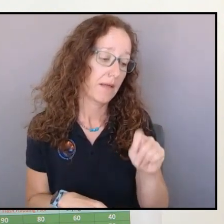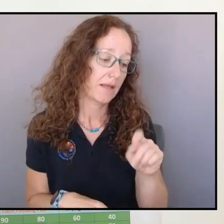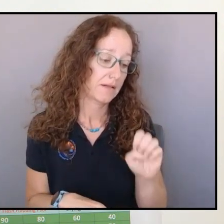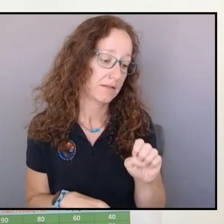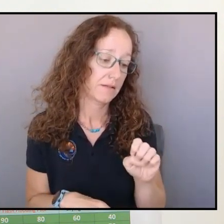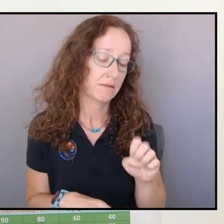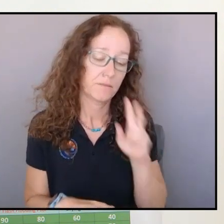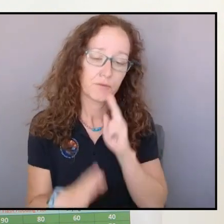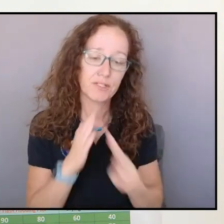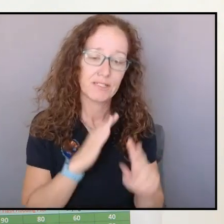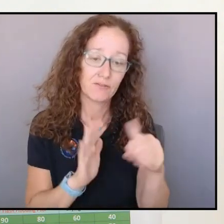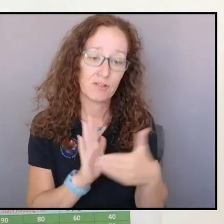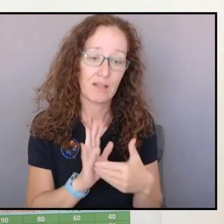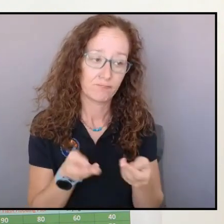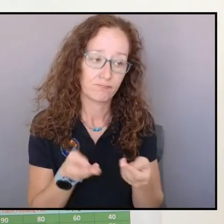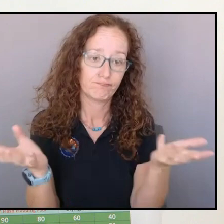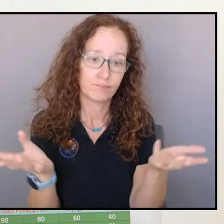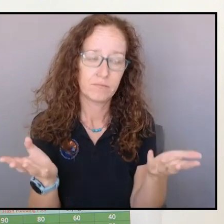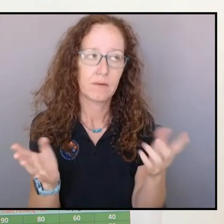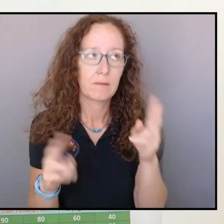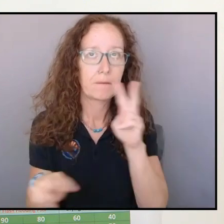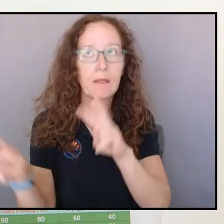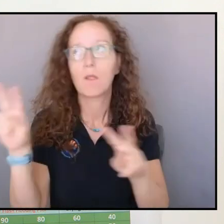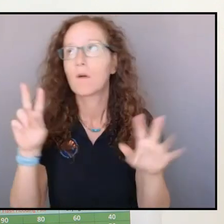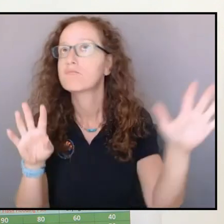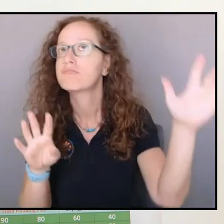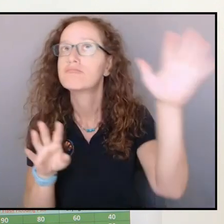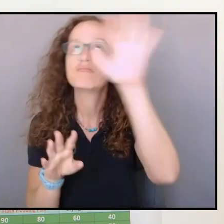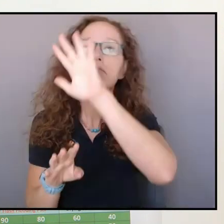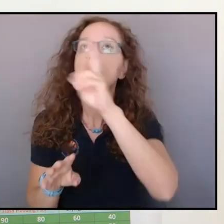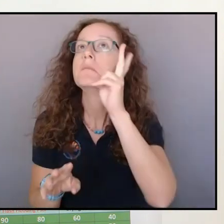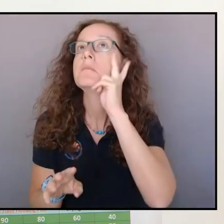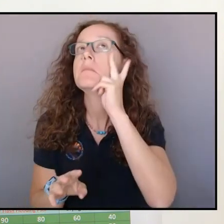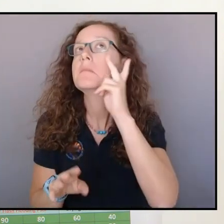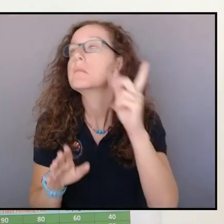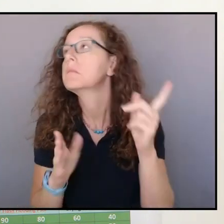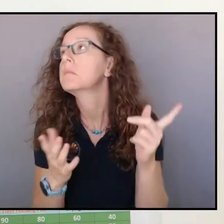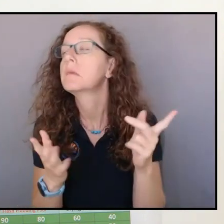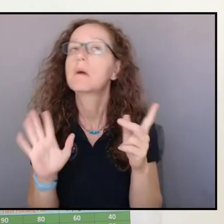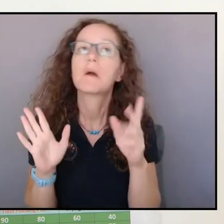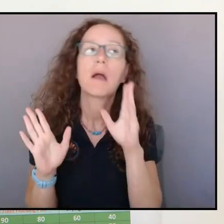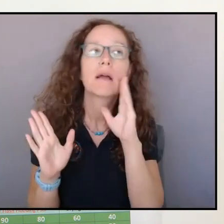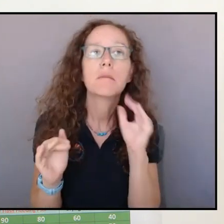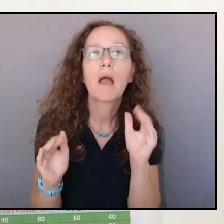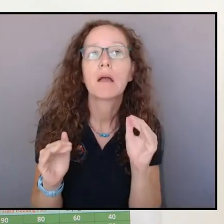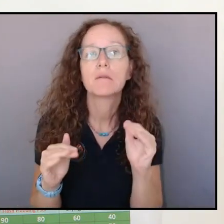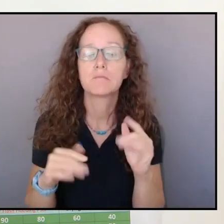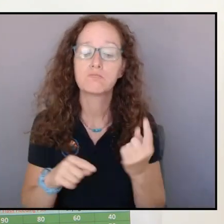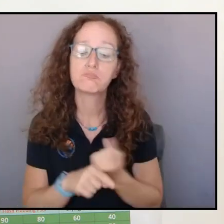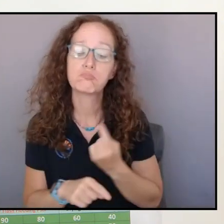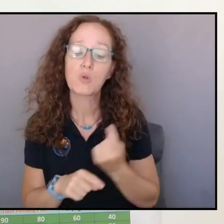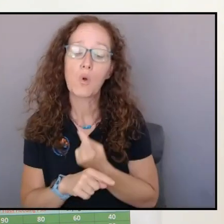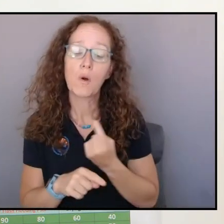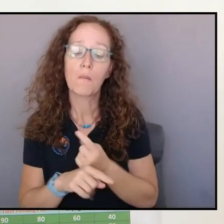atmosphere to see what they believe is going to be above or below normal precipitation. And with the active monsoon in